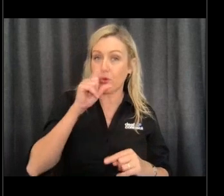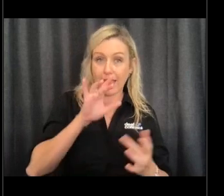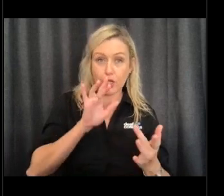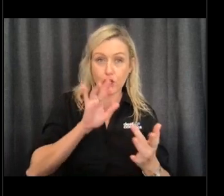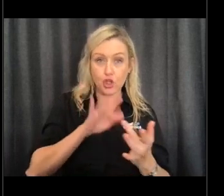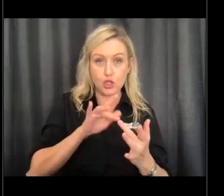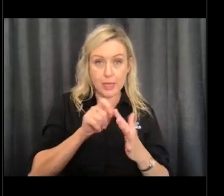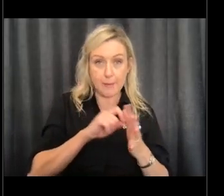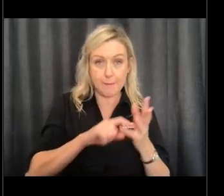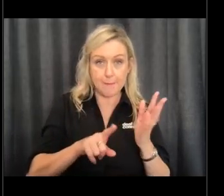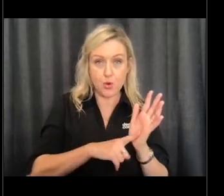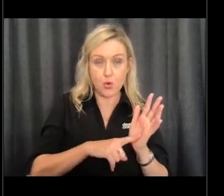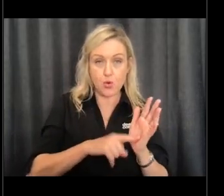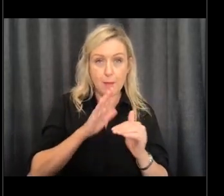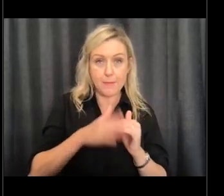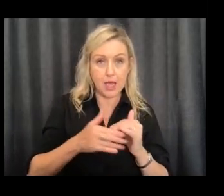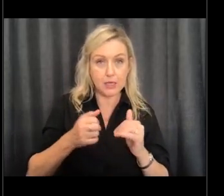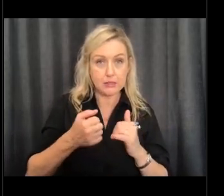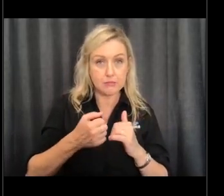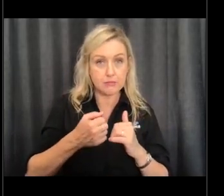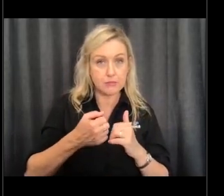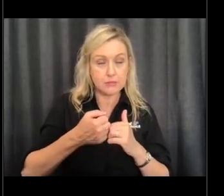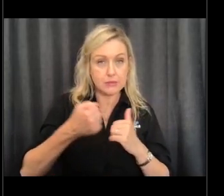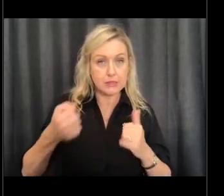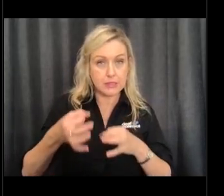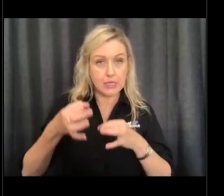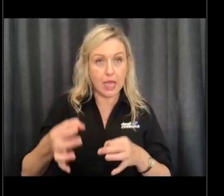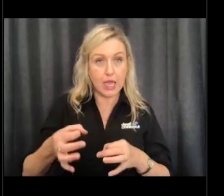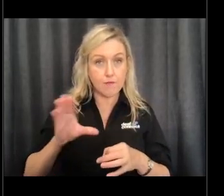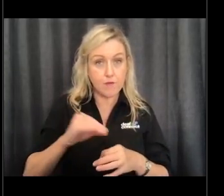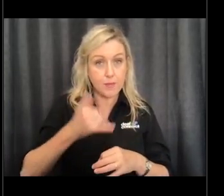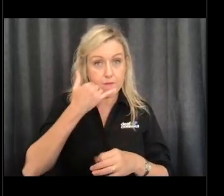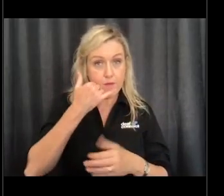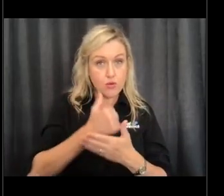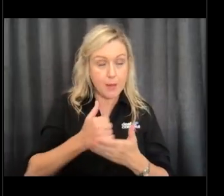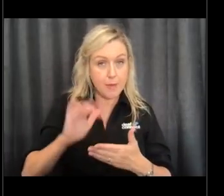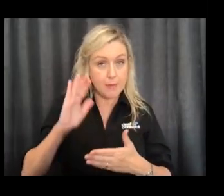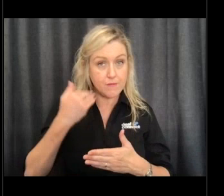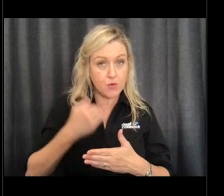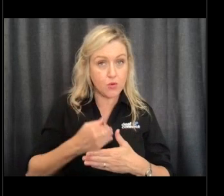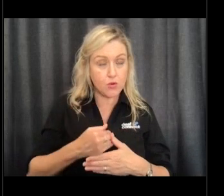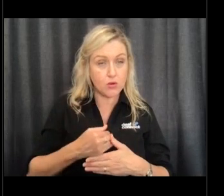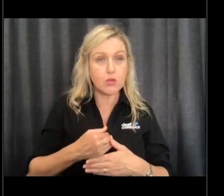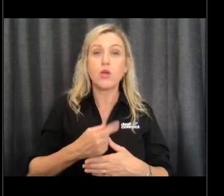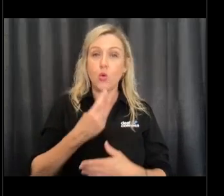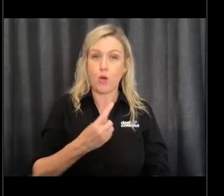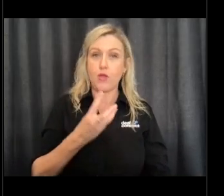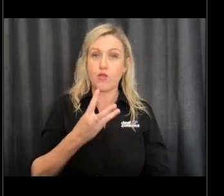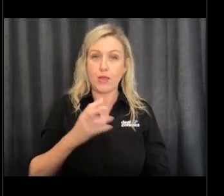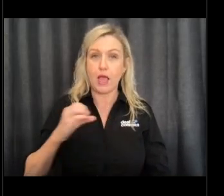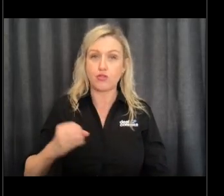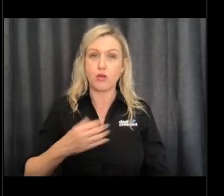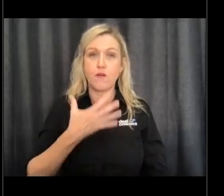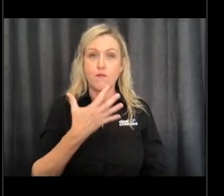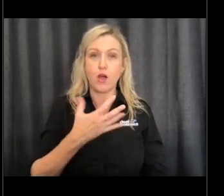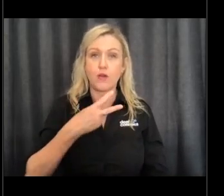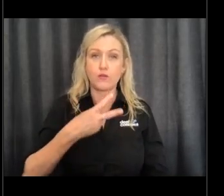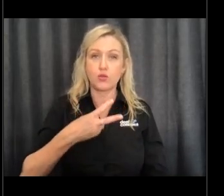Is that through the phone number you mentioned at the start of the webinar?